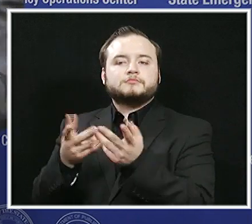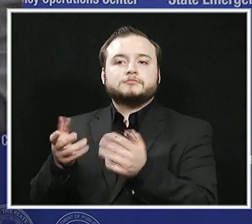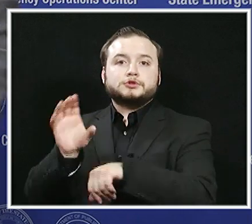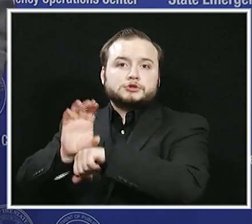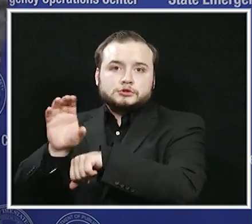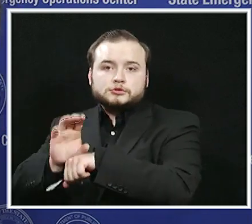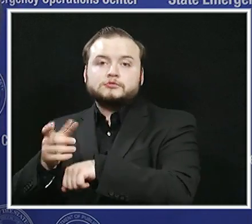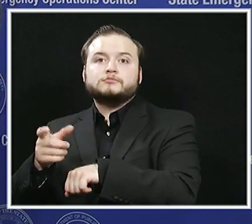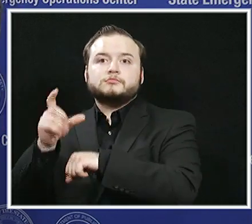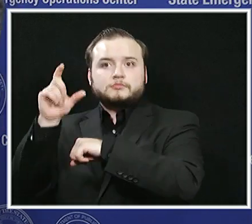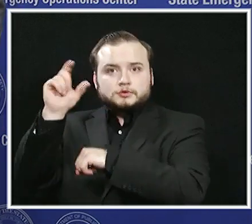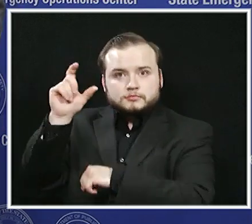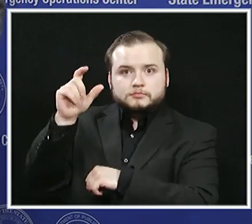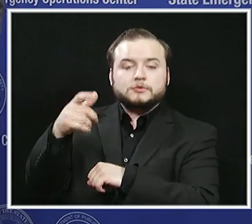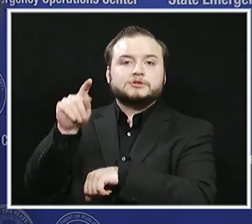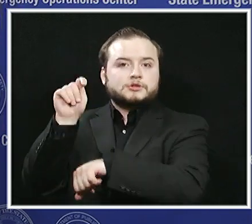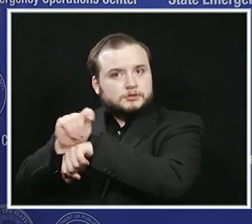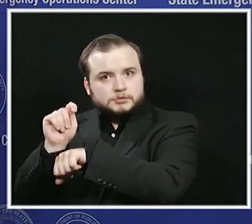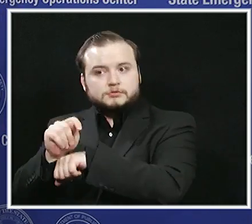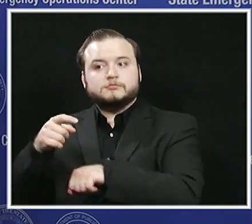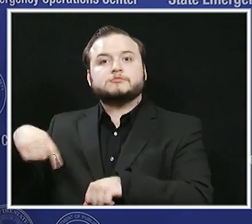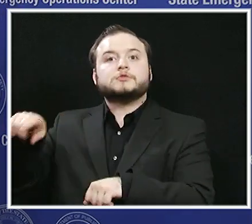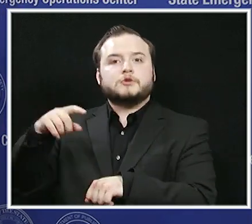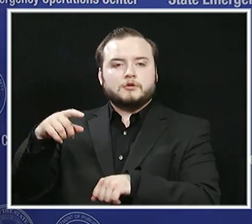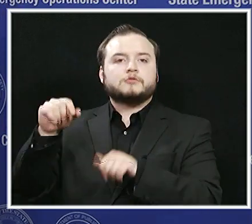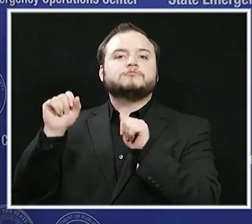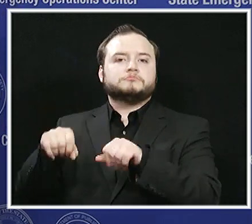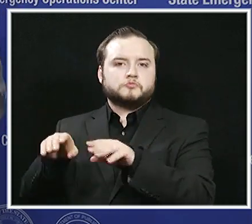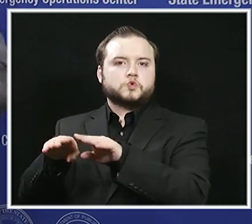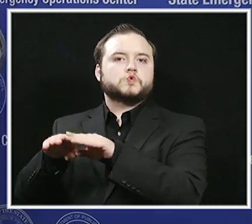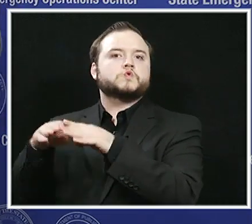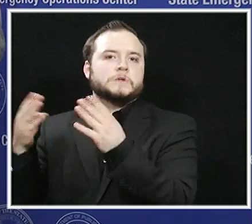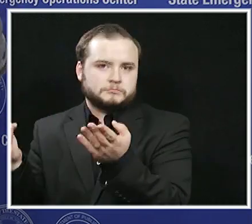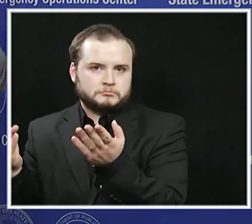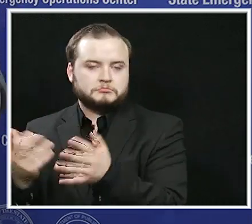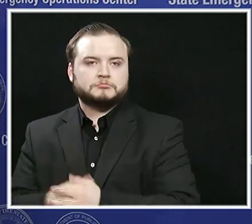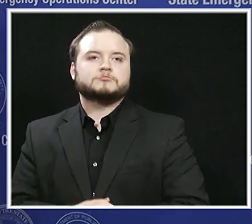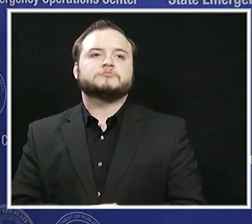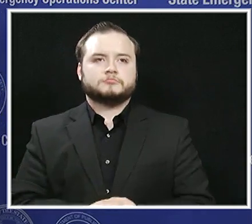comes up in, again, I would ask all of you to keep in mind, all of this is predicated on the bottom part of